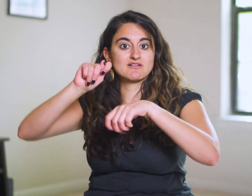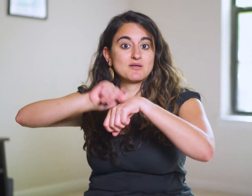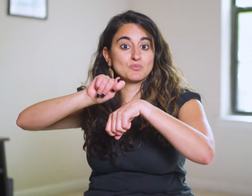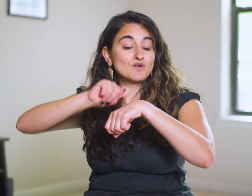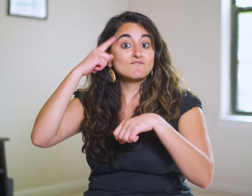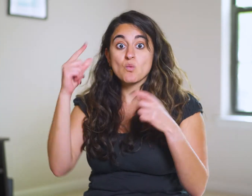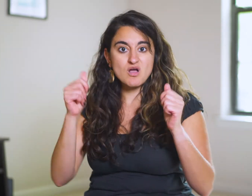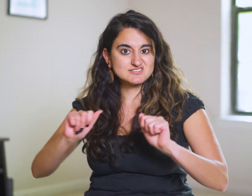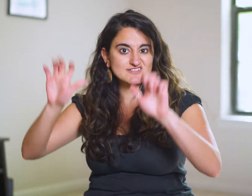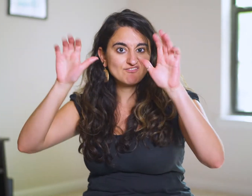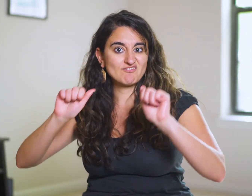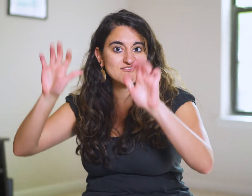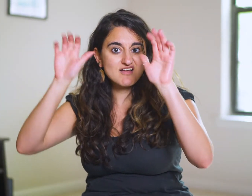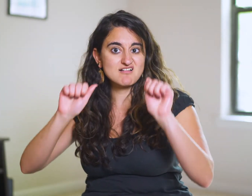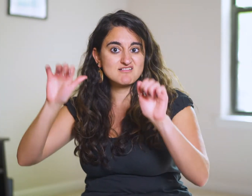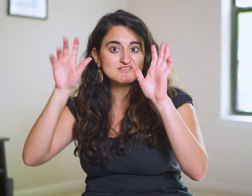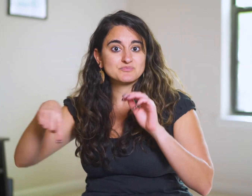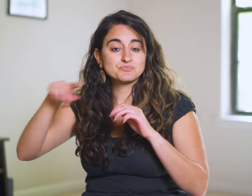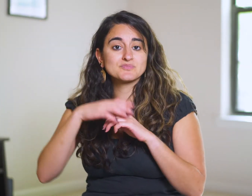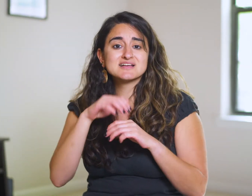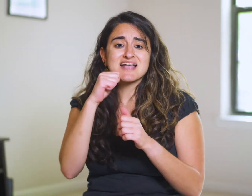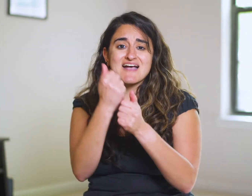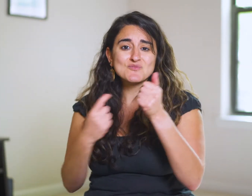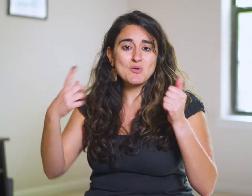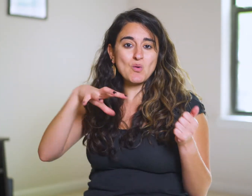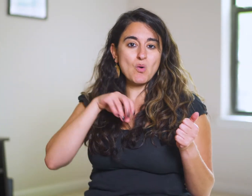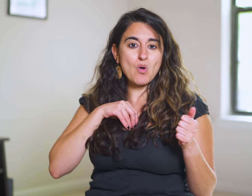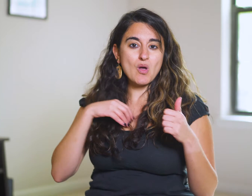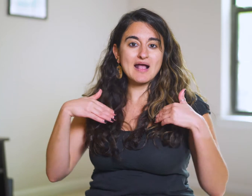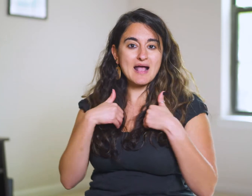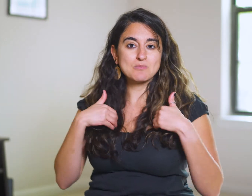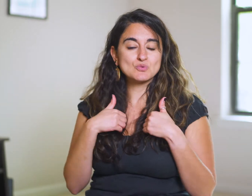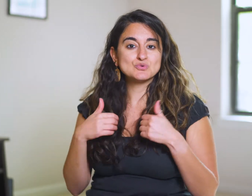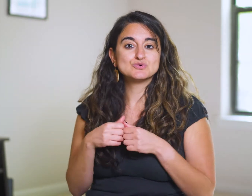the temple for sacrificial offerings. Since not everyone owns animals,